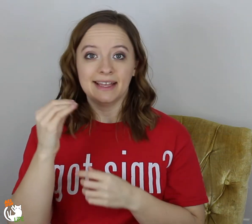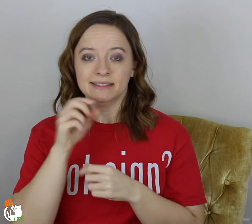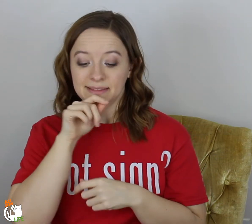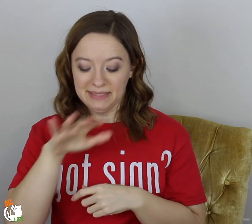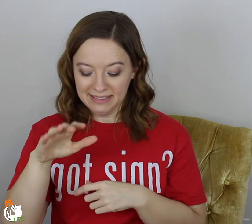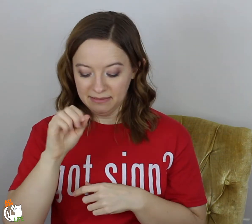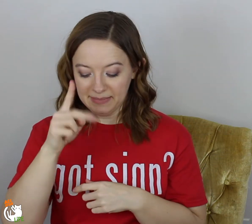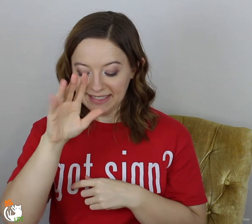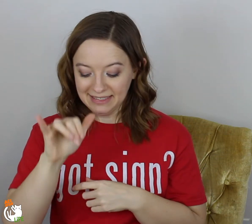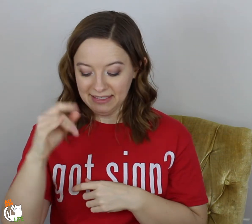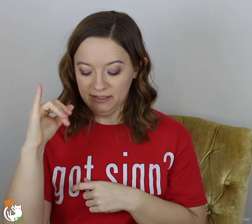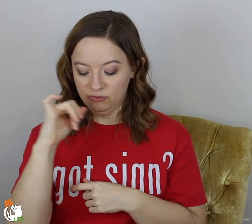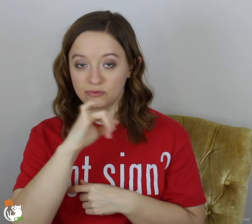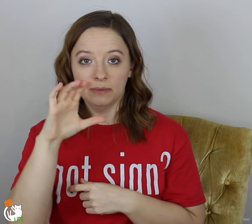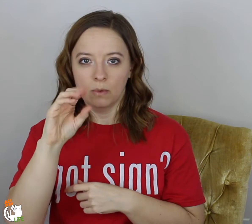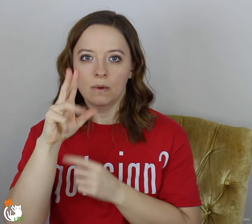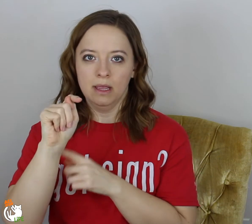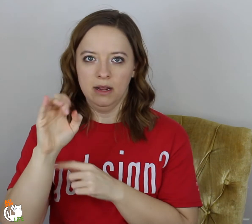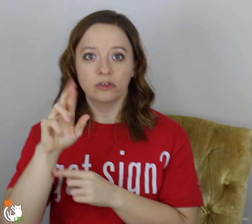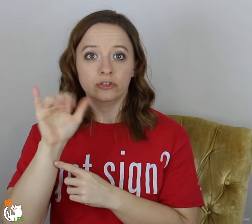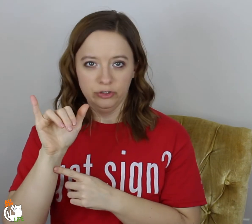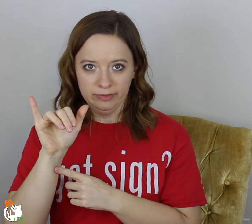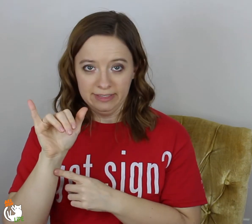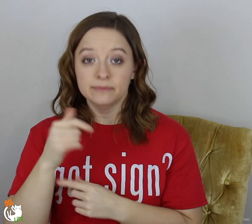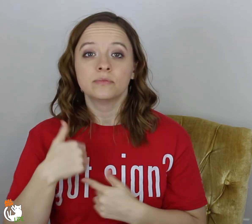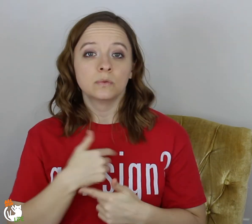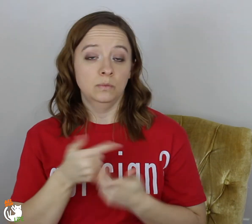and spicy shrimp coconut curry.